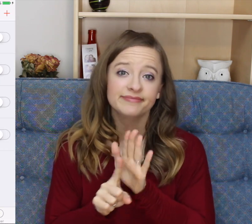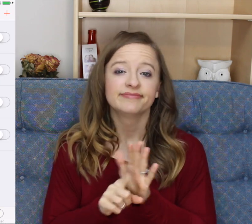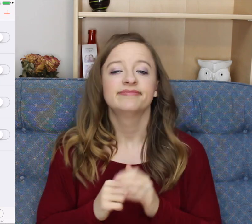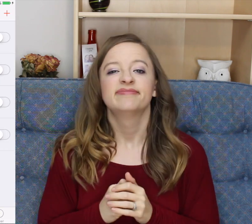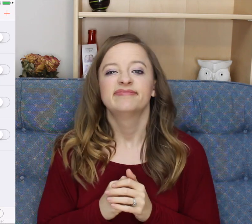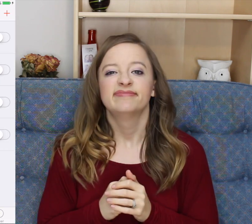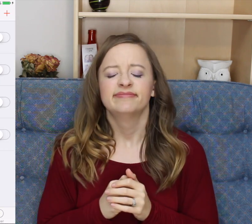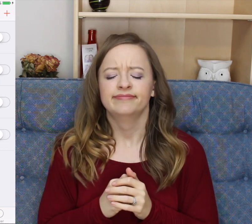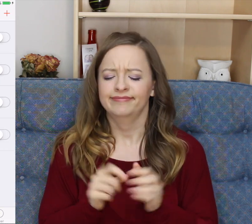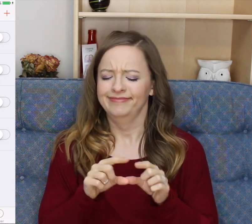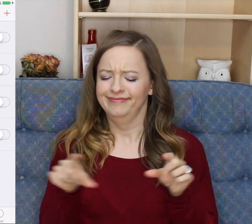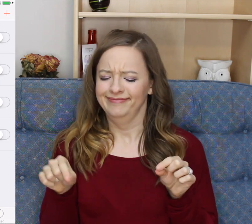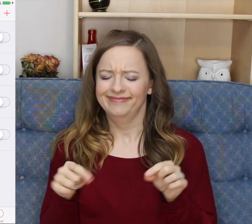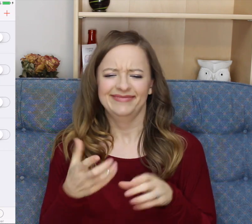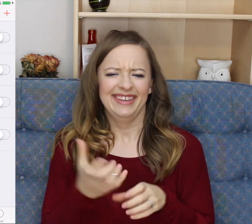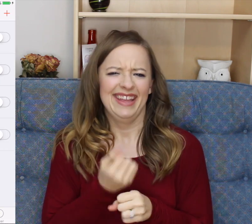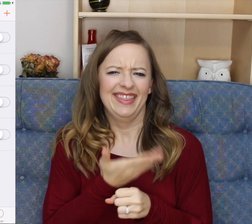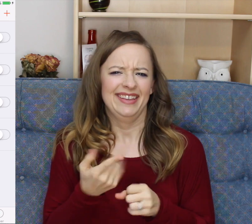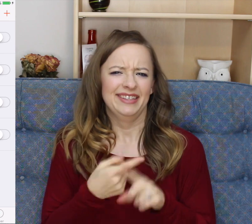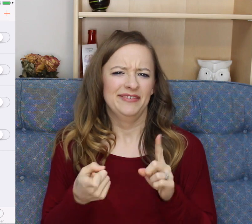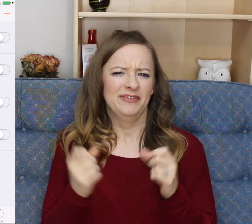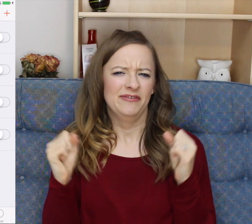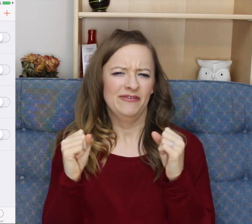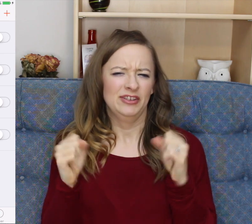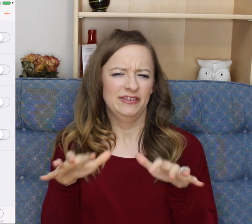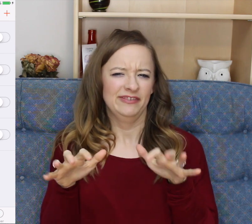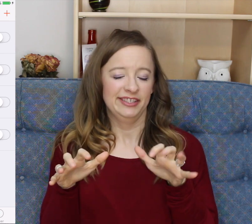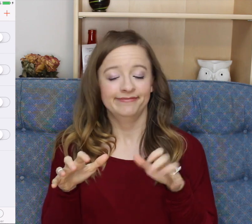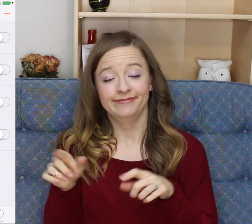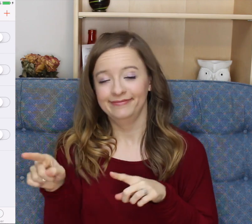"get things from the fridge and freezer". That's from vacation.